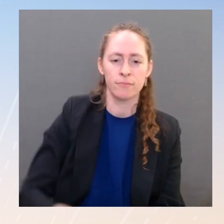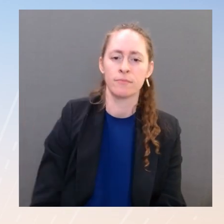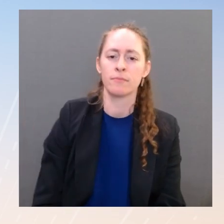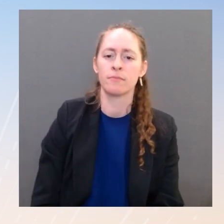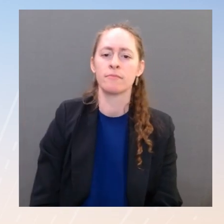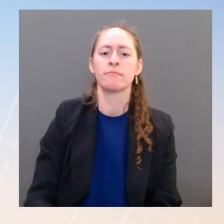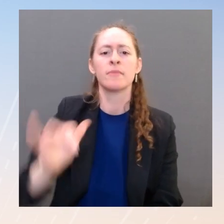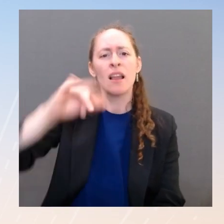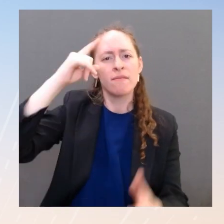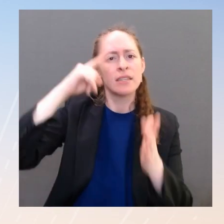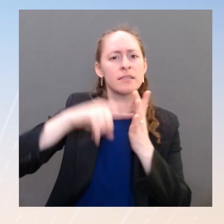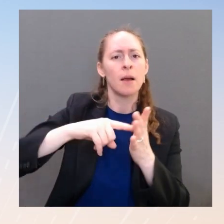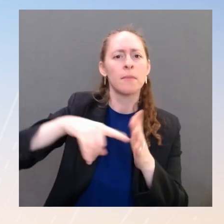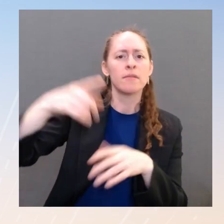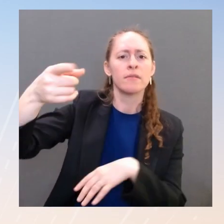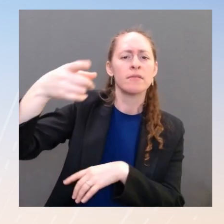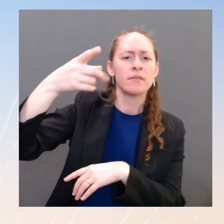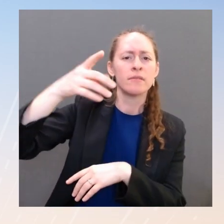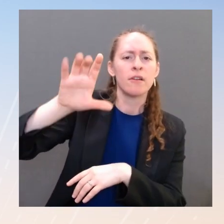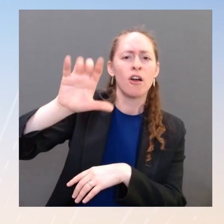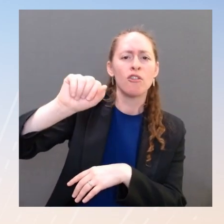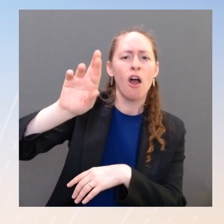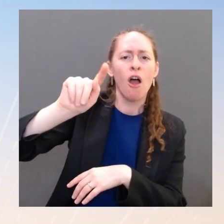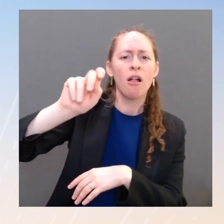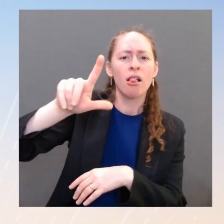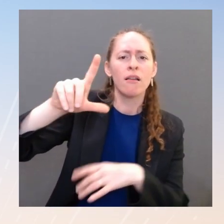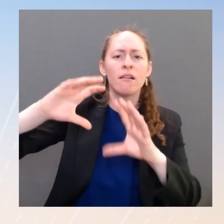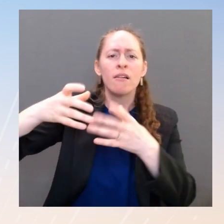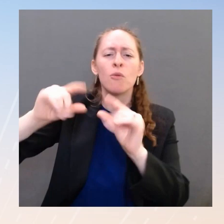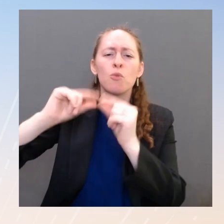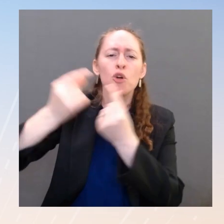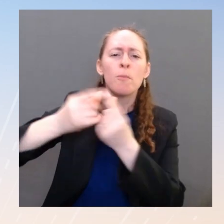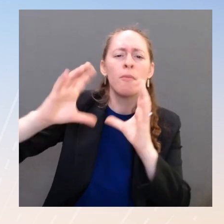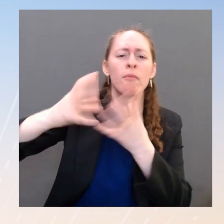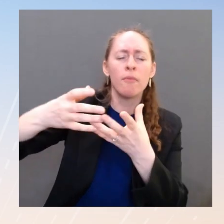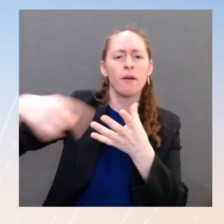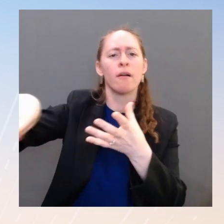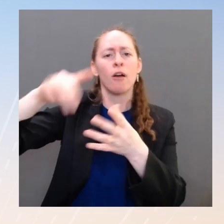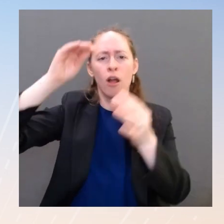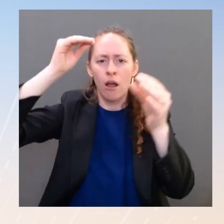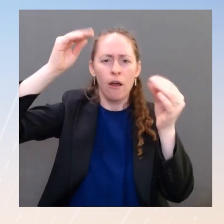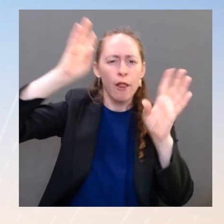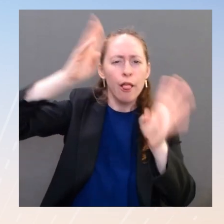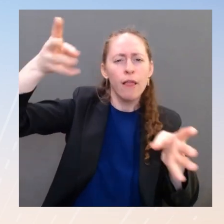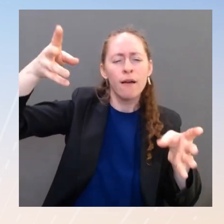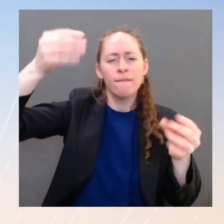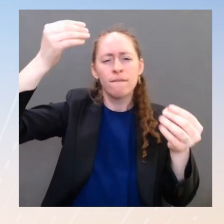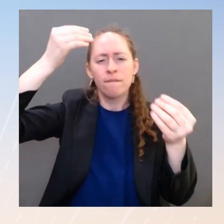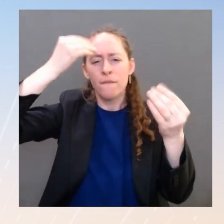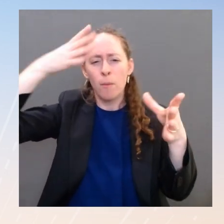The Press: Just, in terms of clarifying here, can you help me kind of assess how this would look -- Ms. Psaki: Yeah. The Press: -- for like, the common Ameri- --